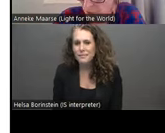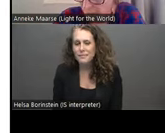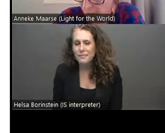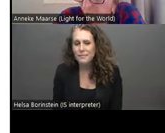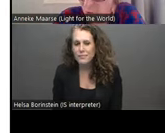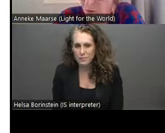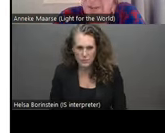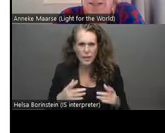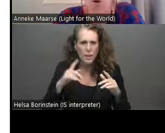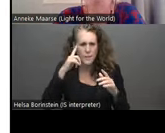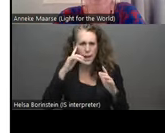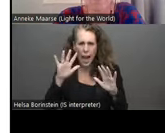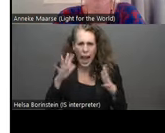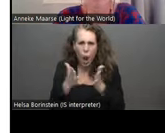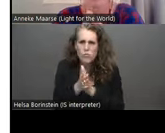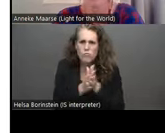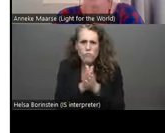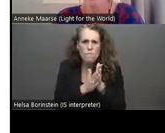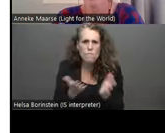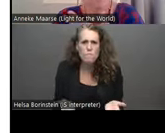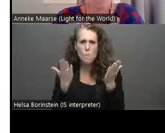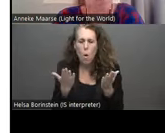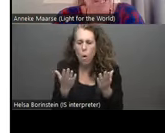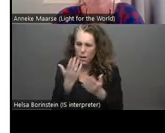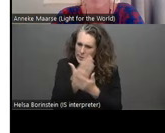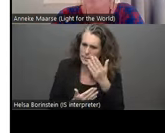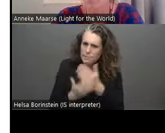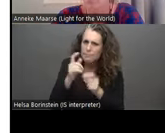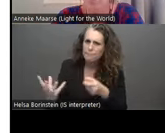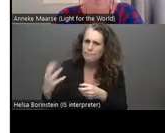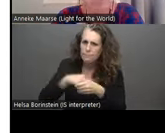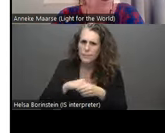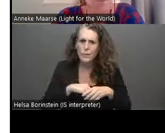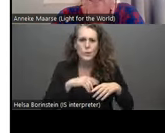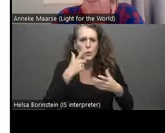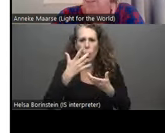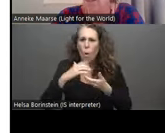disability inclusion, where organizations being private sector, be its government actors